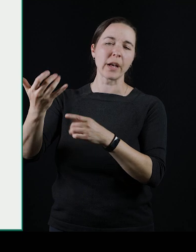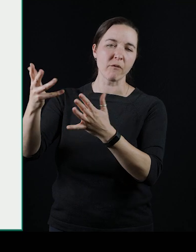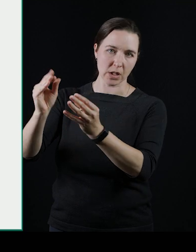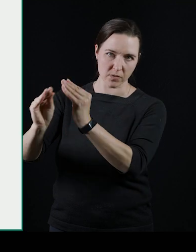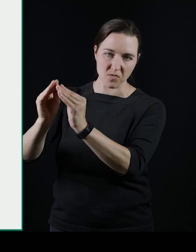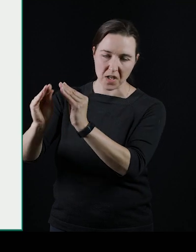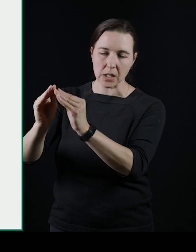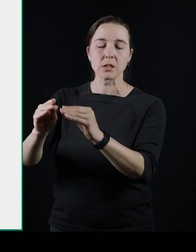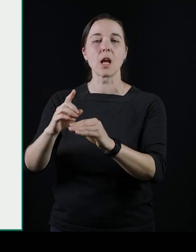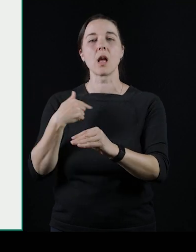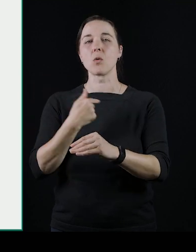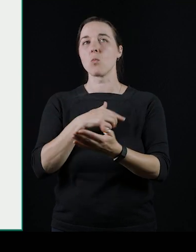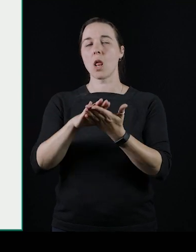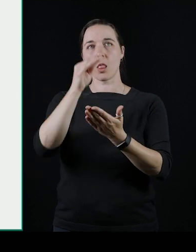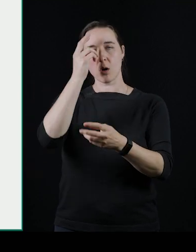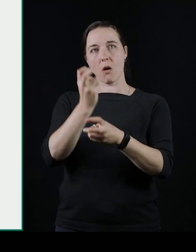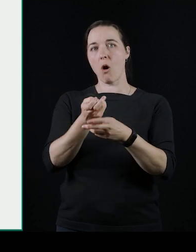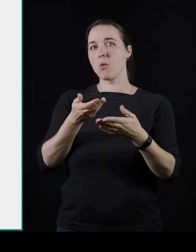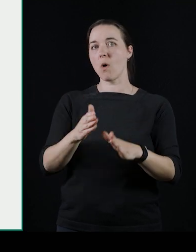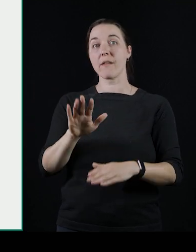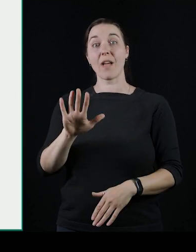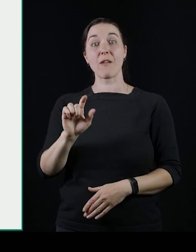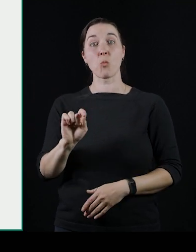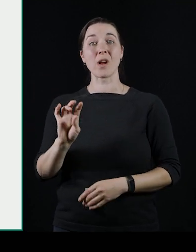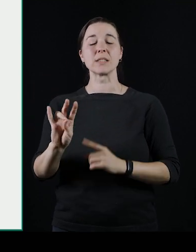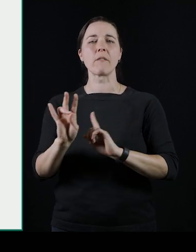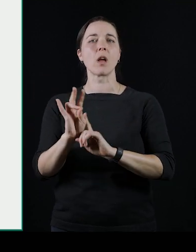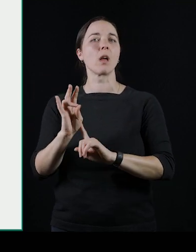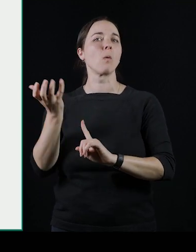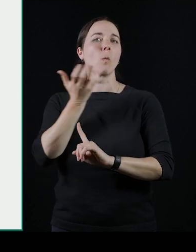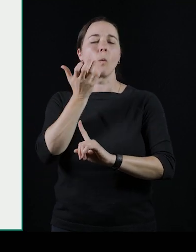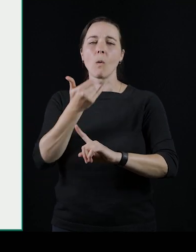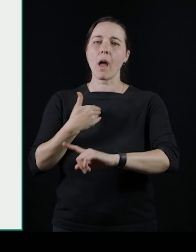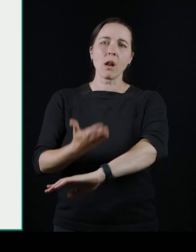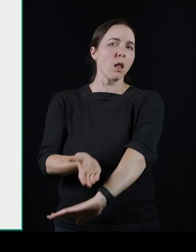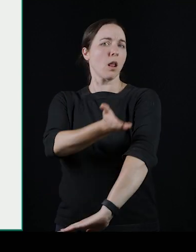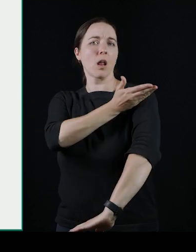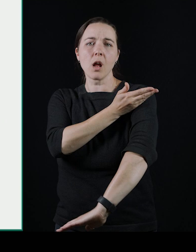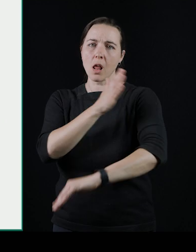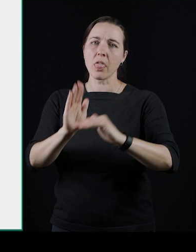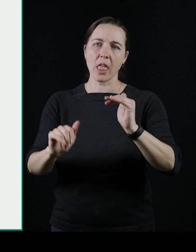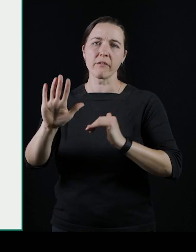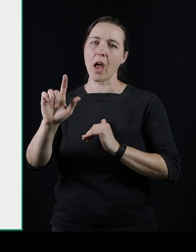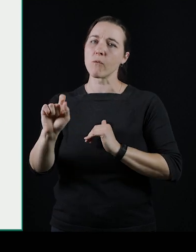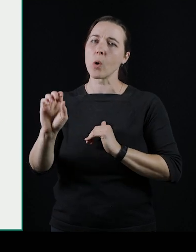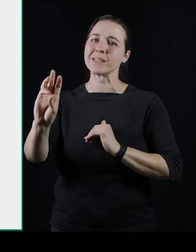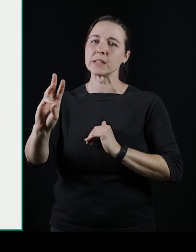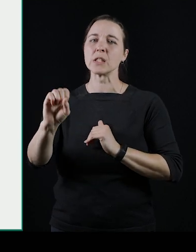We learned the hard way that 5.7 had significant performance upgrades and enhancements over 5.6.